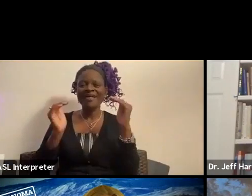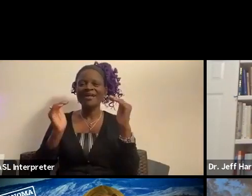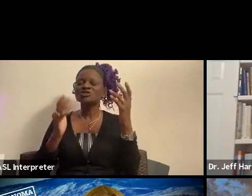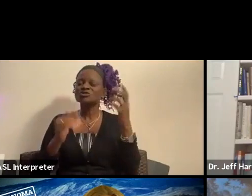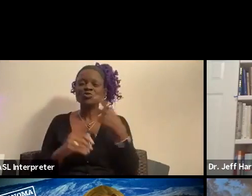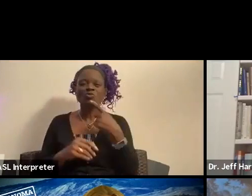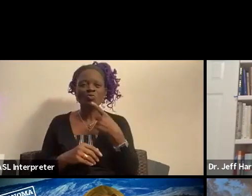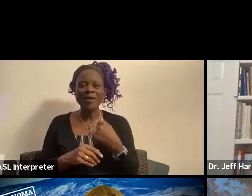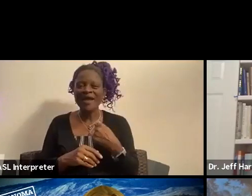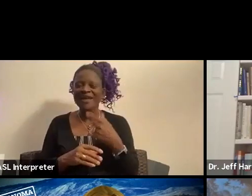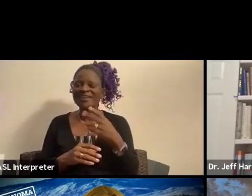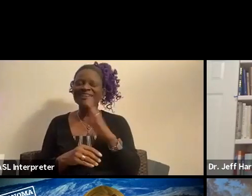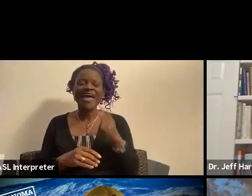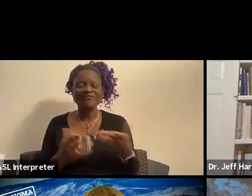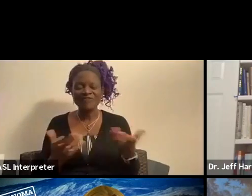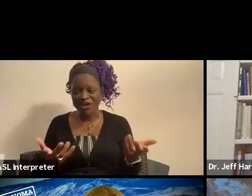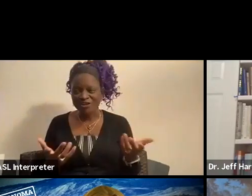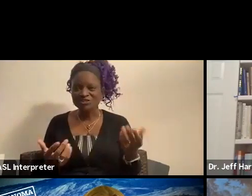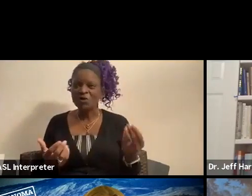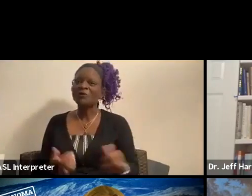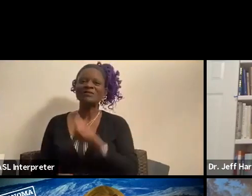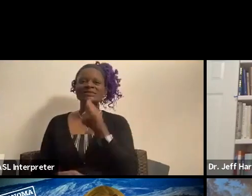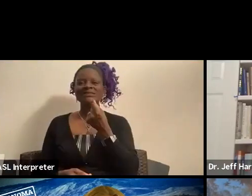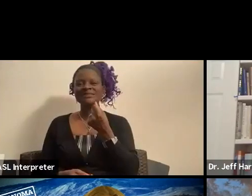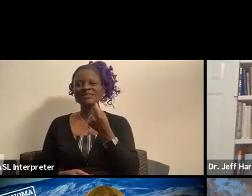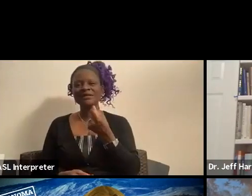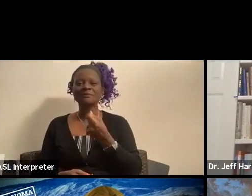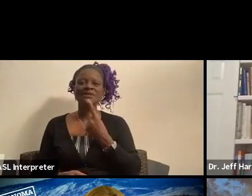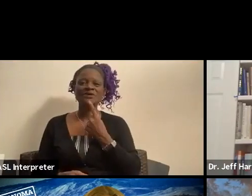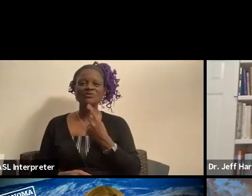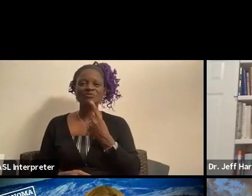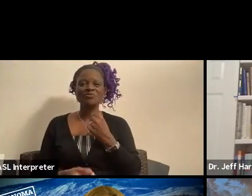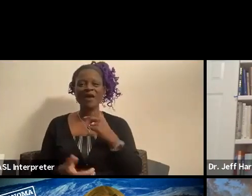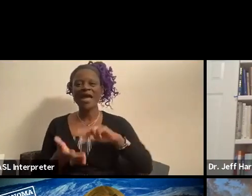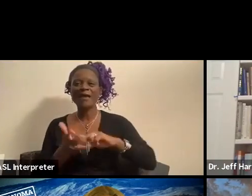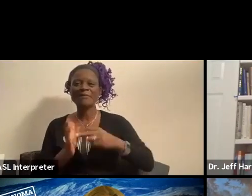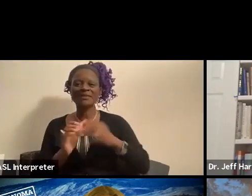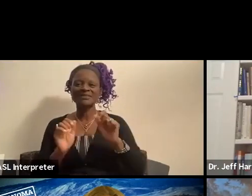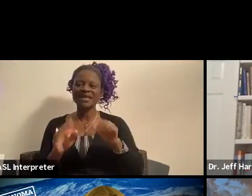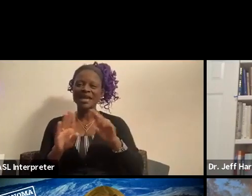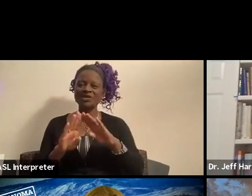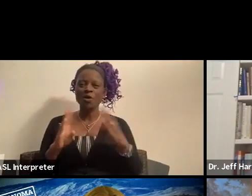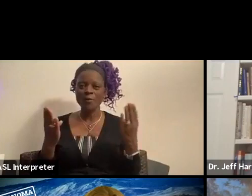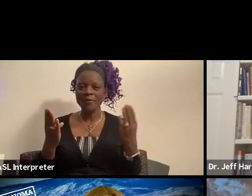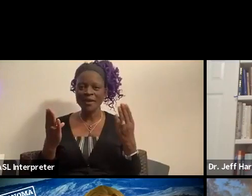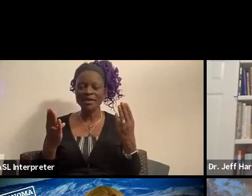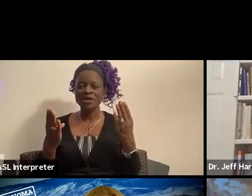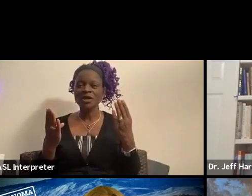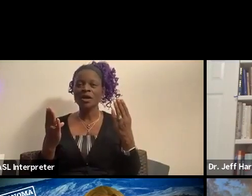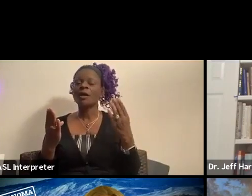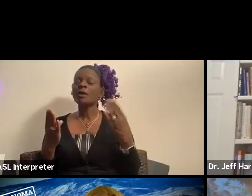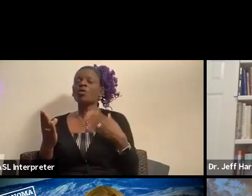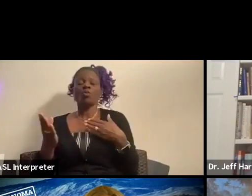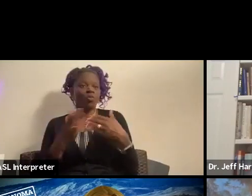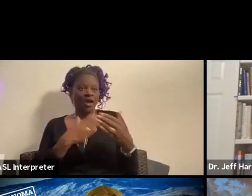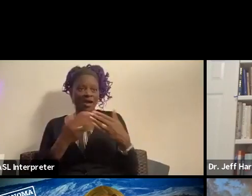So that's how that works a little bit. You have to you can open one's open. Stay open. Now, we approved, I think about nine